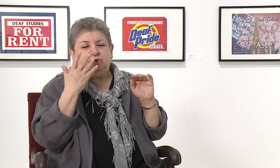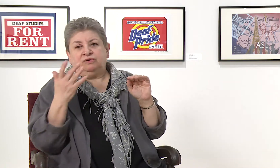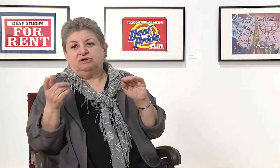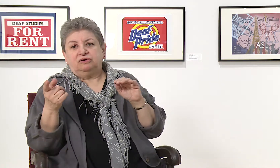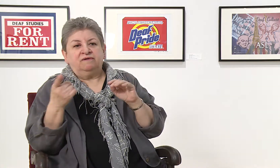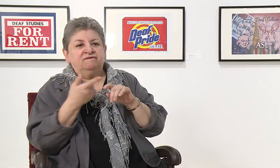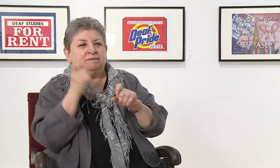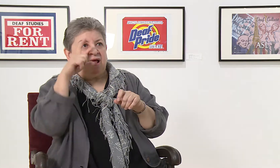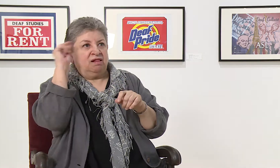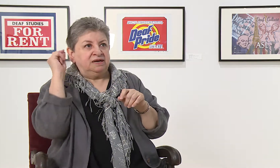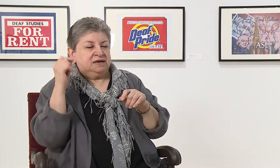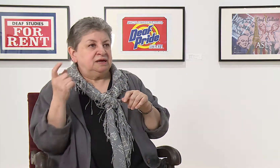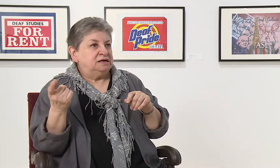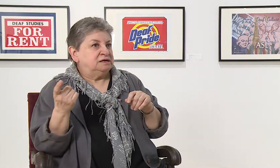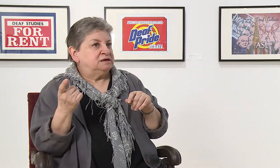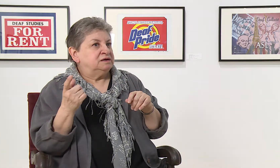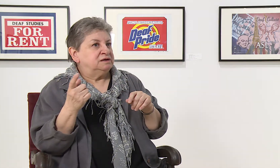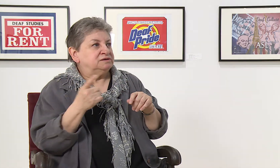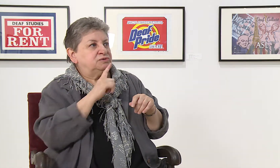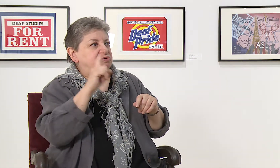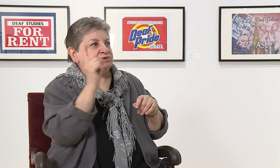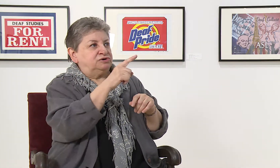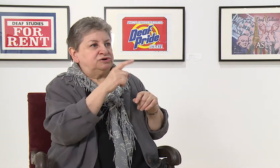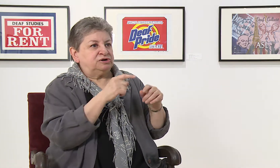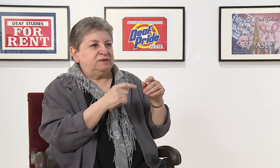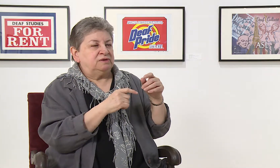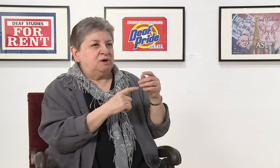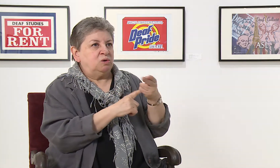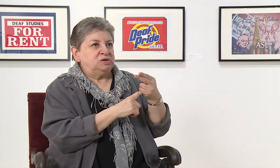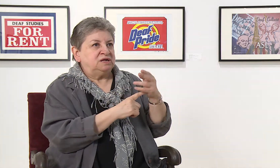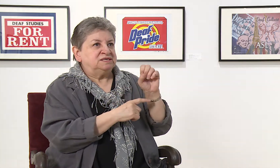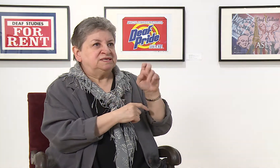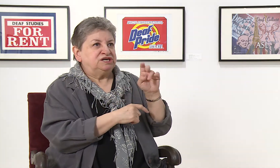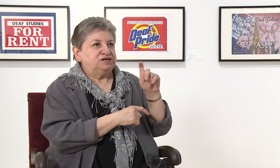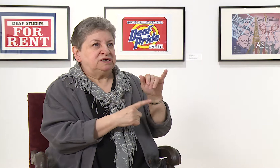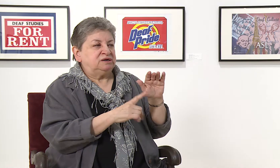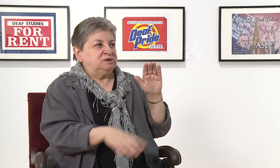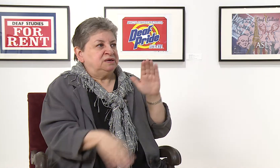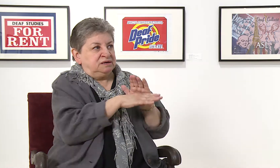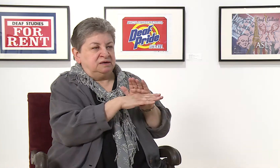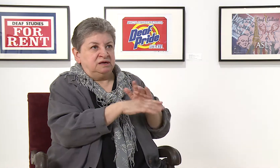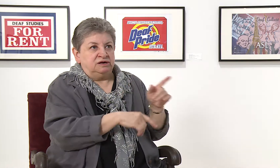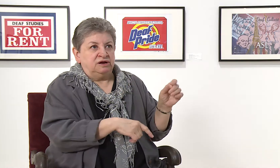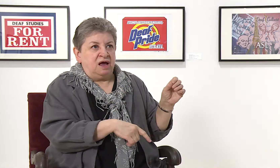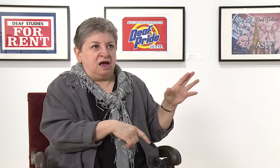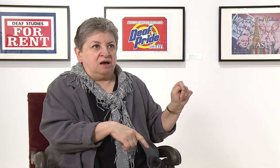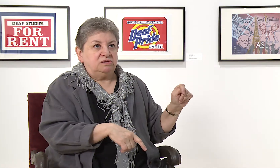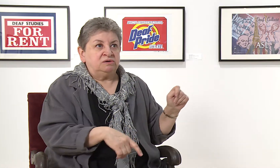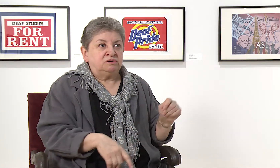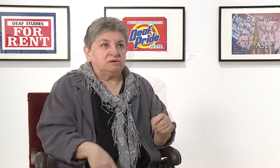I'm not sure if you're familiar with her. She's from Gallaudet. She ordered hotel security to throw them both out.